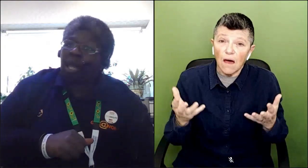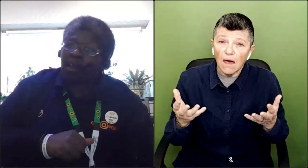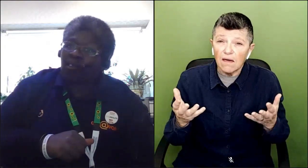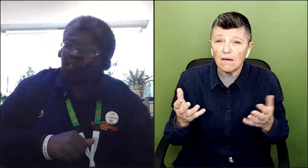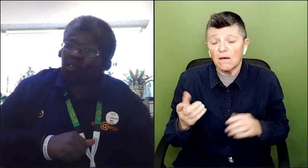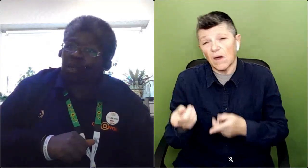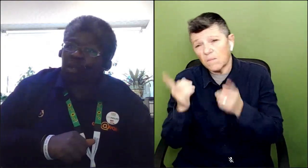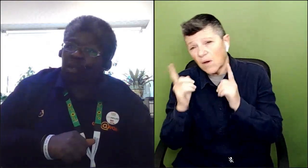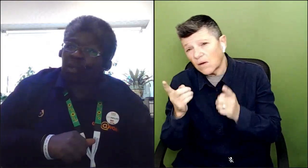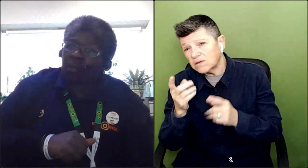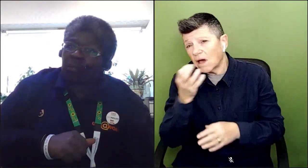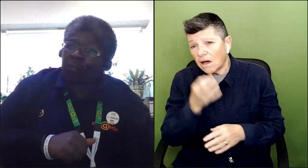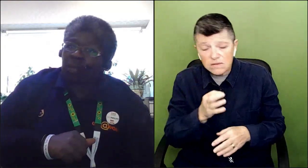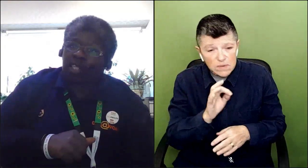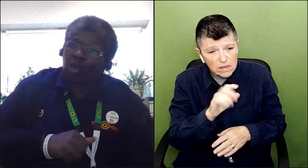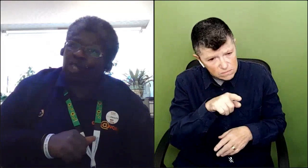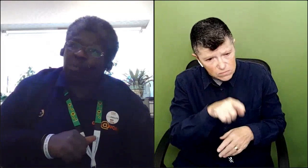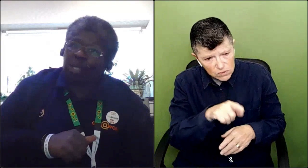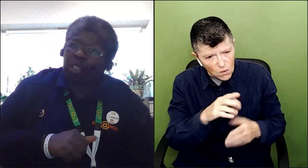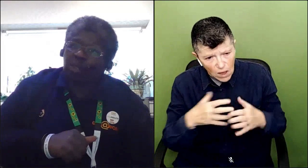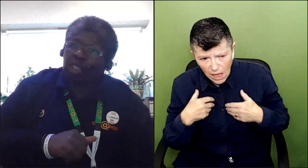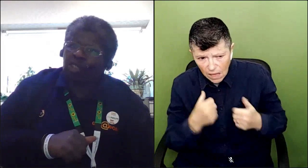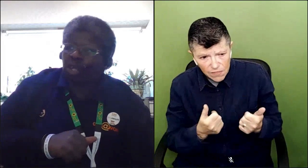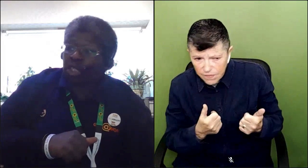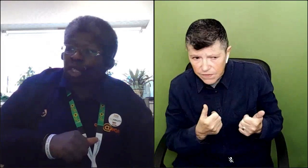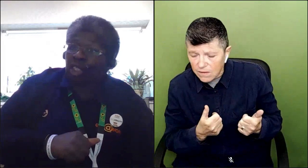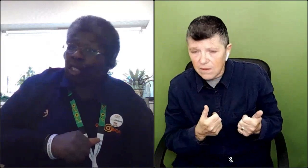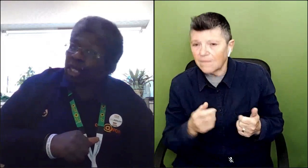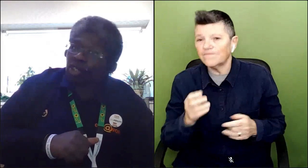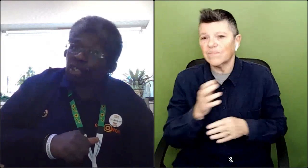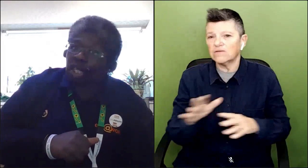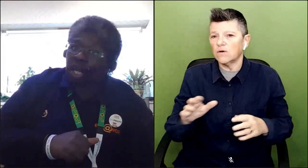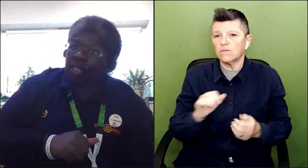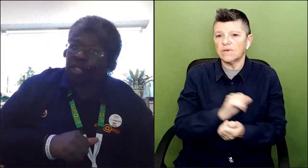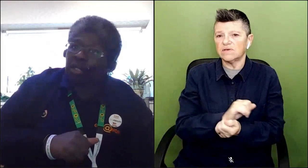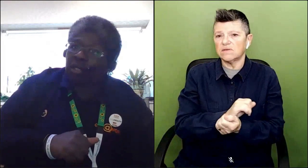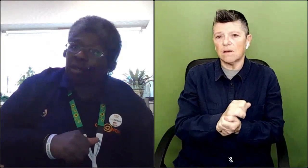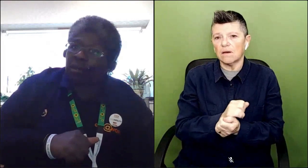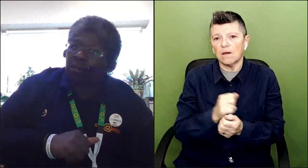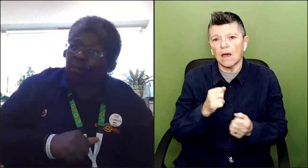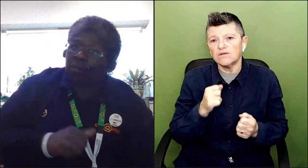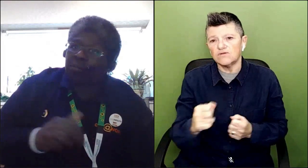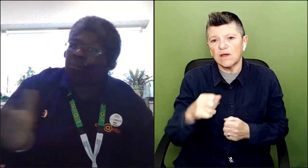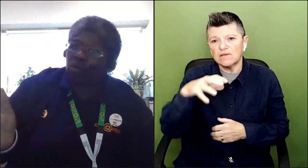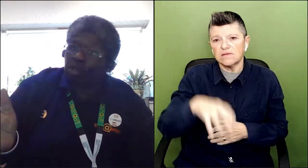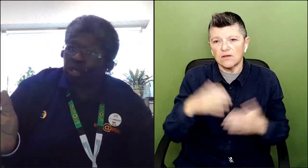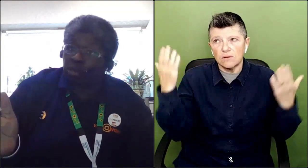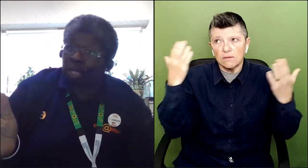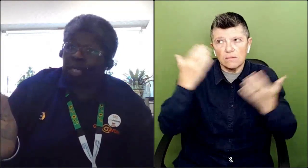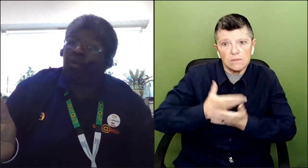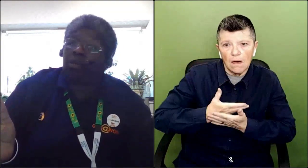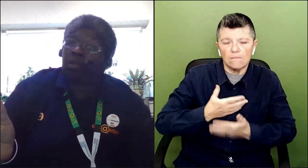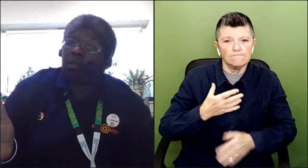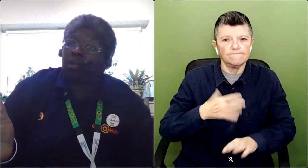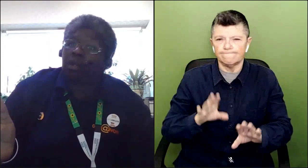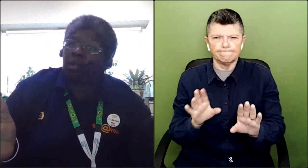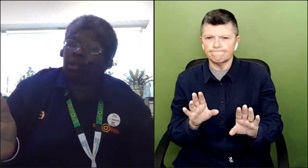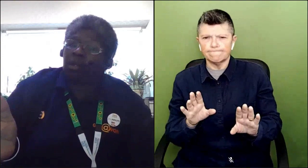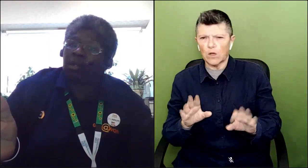I don't want to be stuck at a train station late on at night. Wouldn't do me any good.